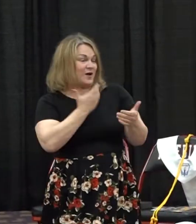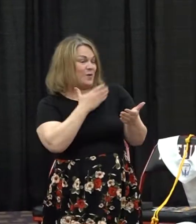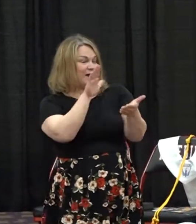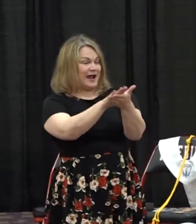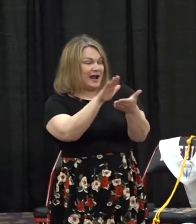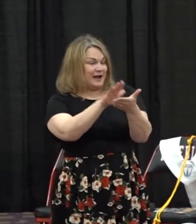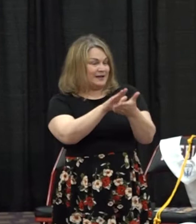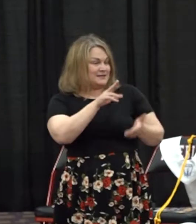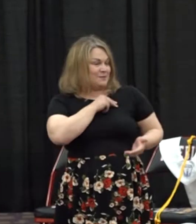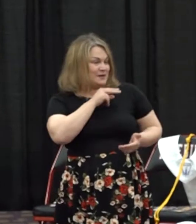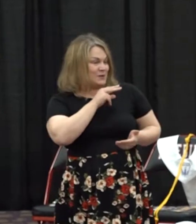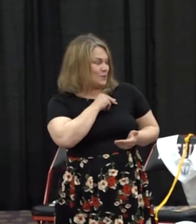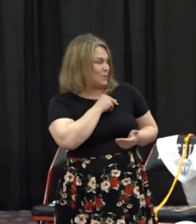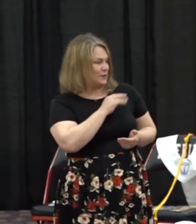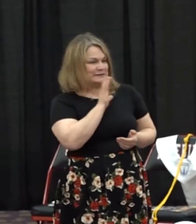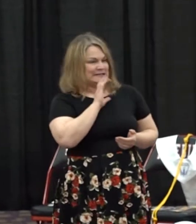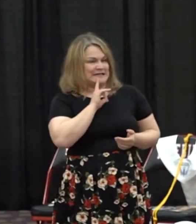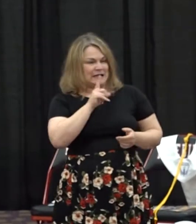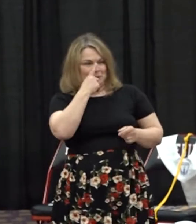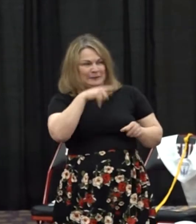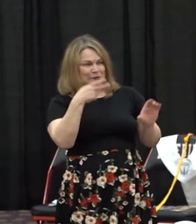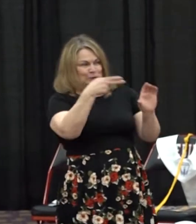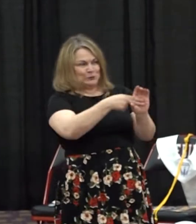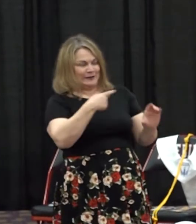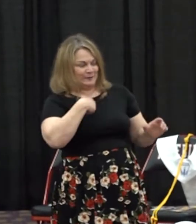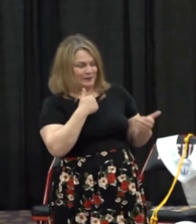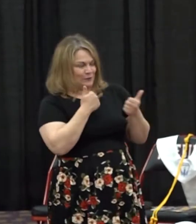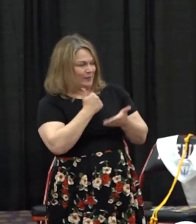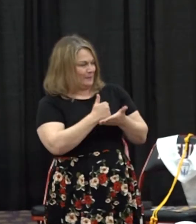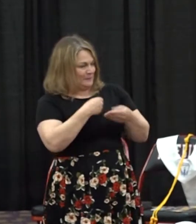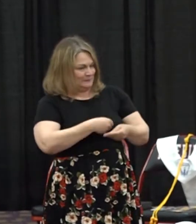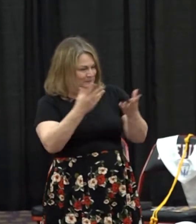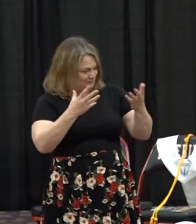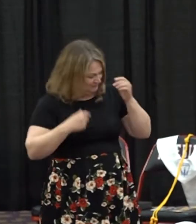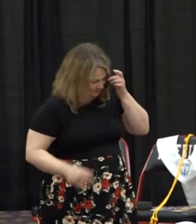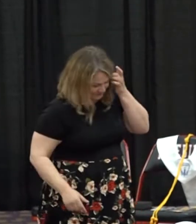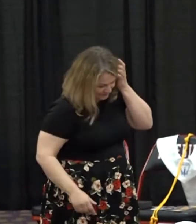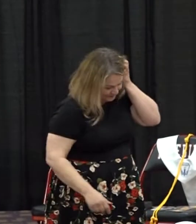Now it's time for our academic awards. Callie, do you mind joining me right now?